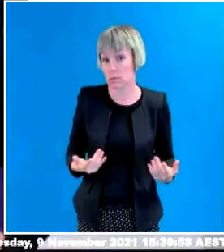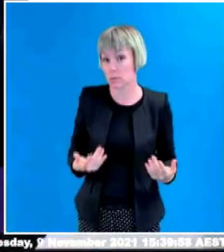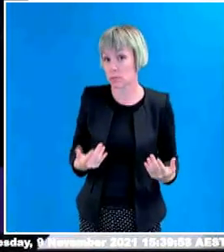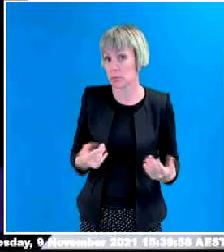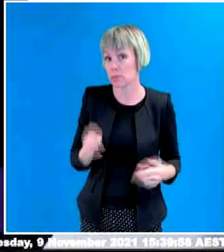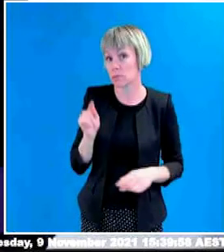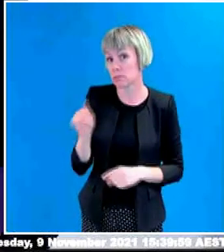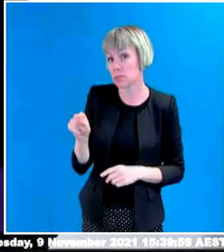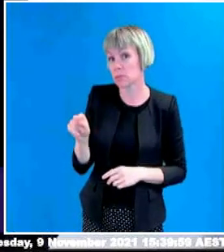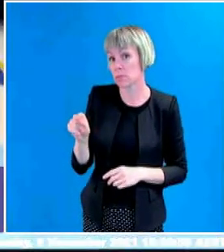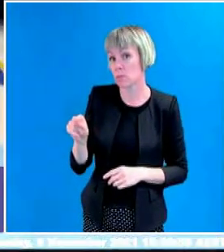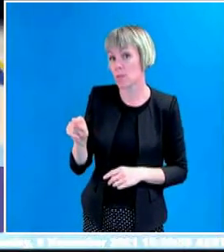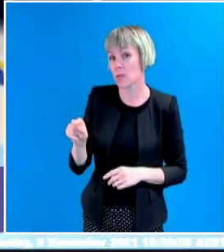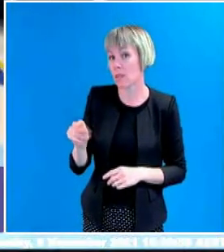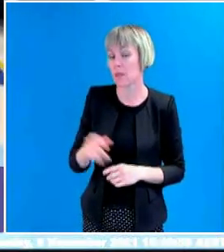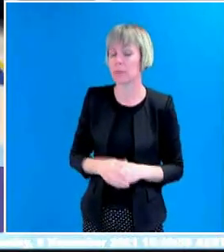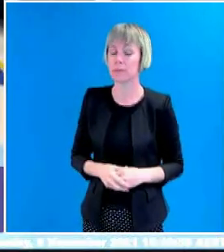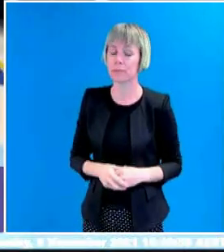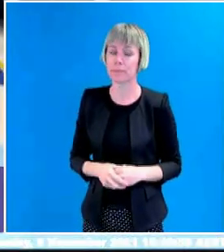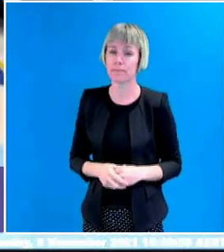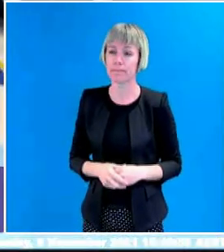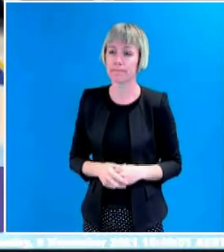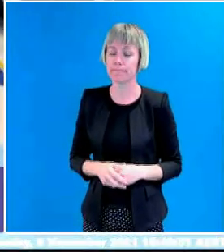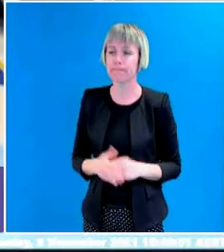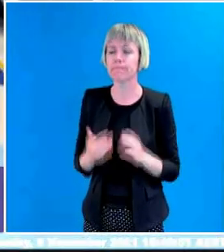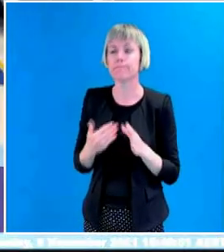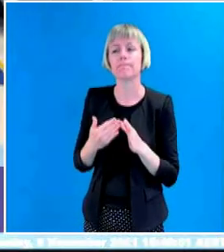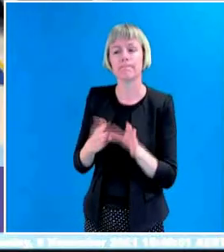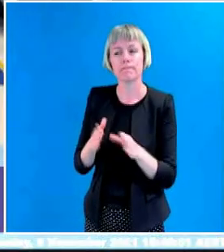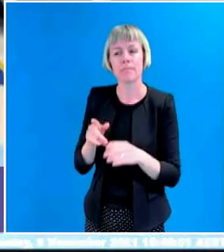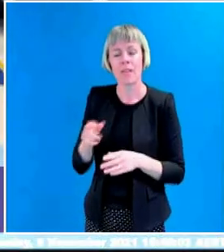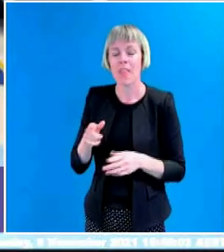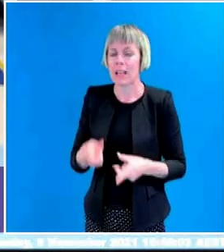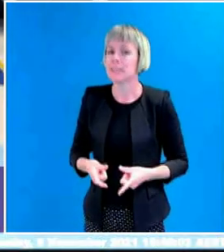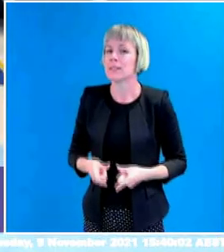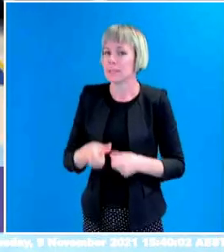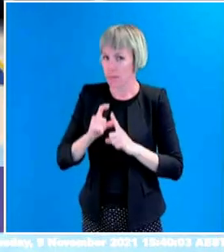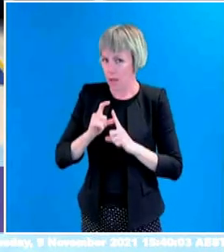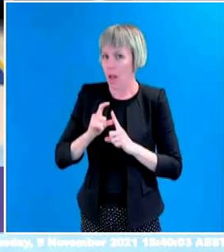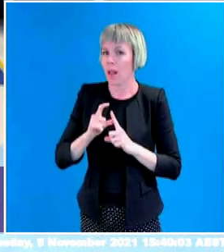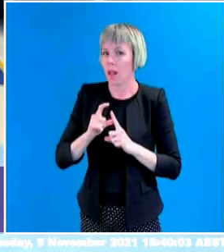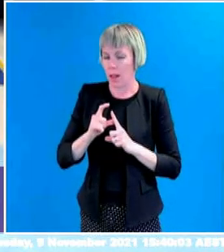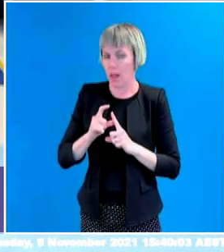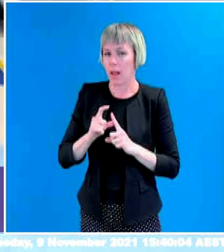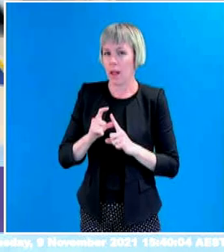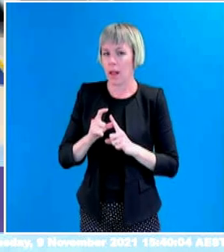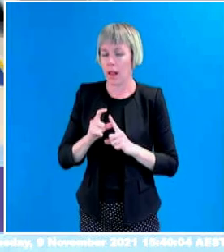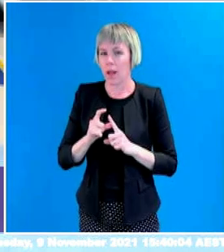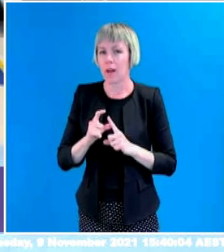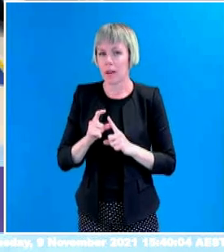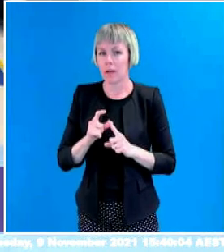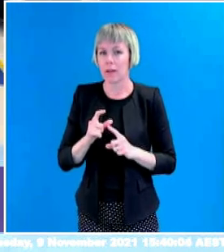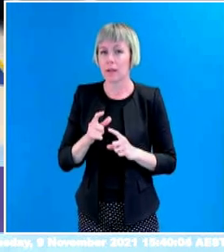We would say it is a harder test to get over than the test in the Convention.